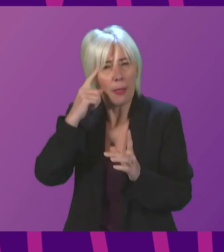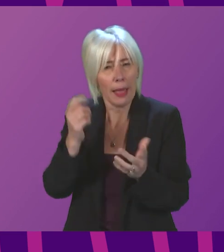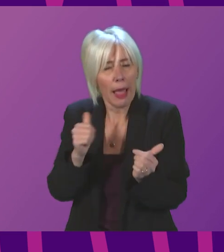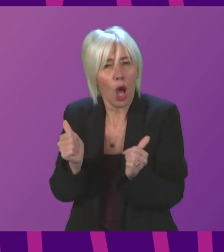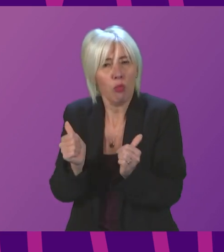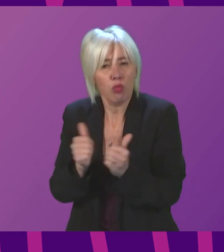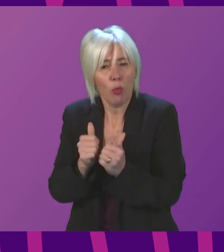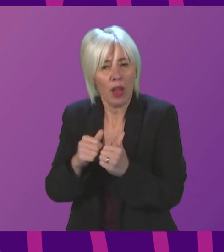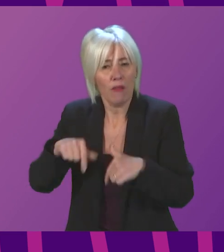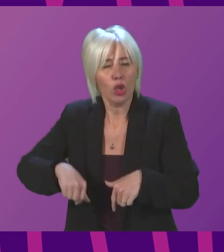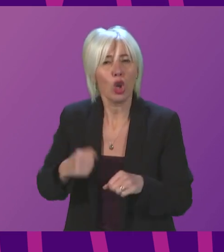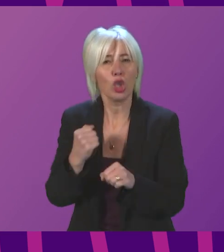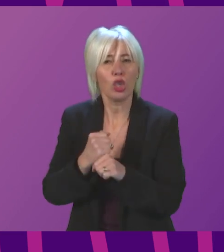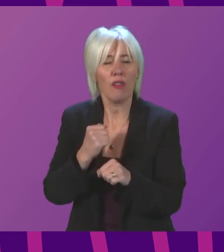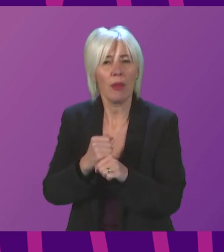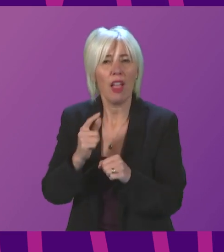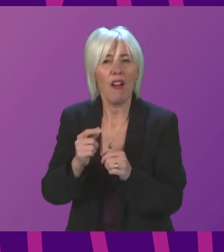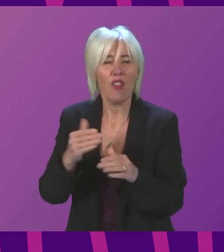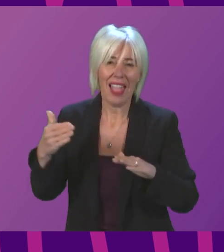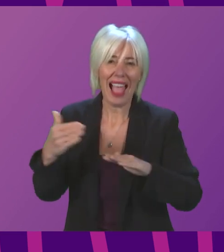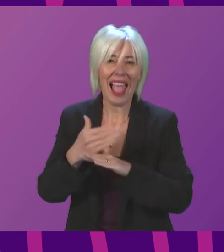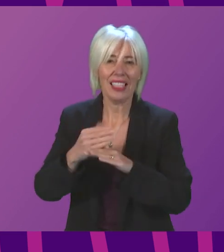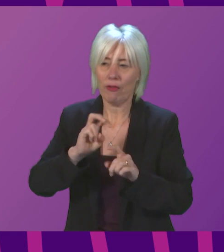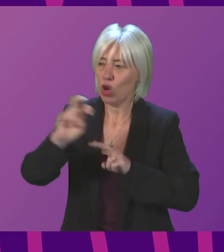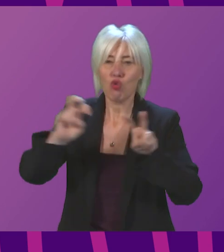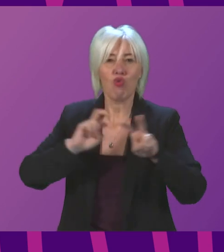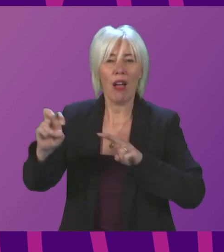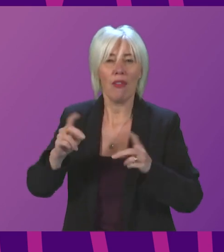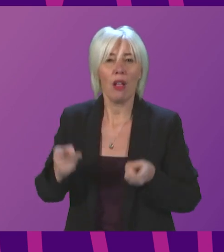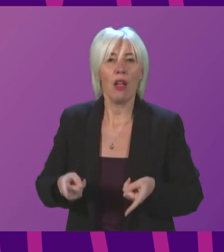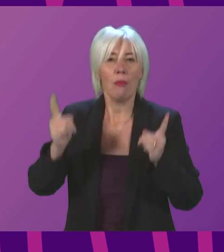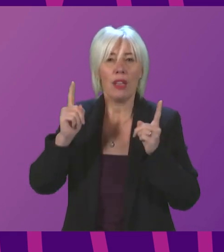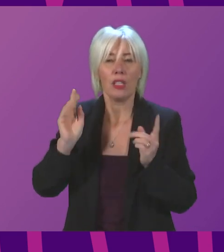for the Scottish Government’s active travel minister to turn up to a bikeability event